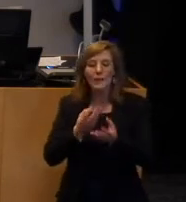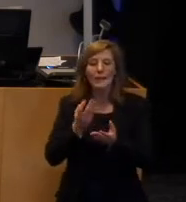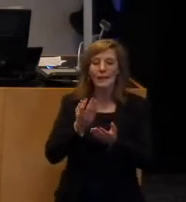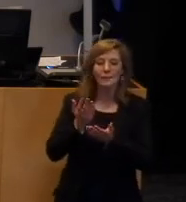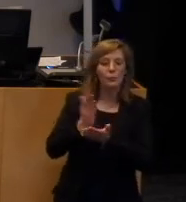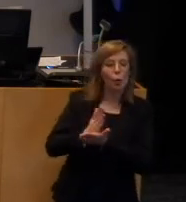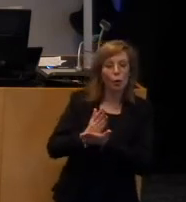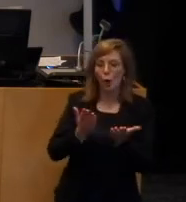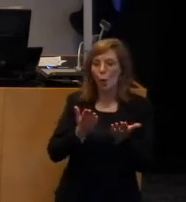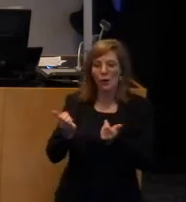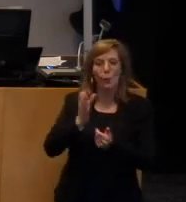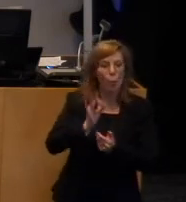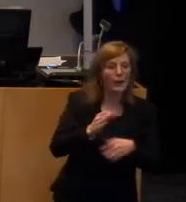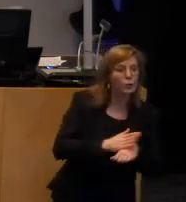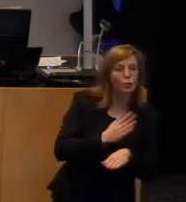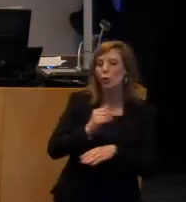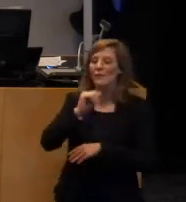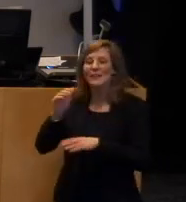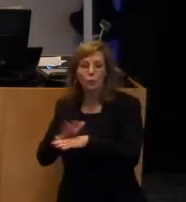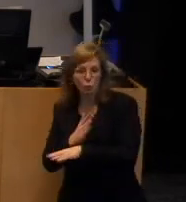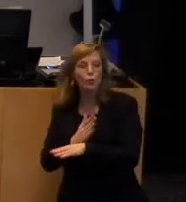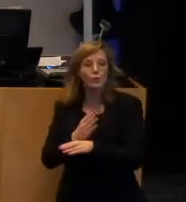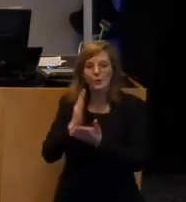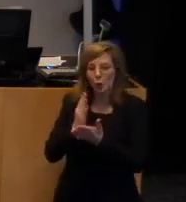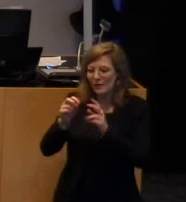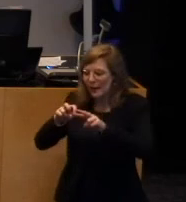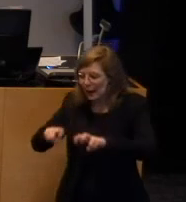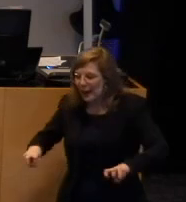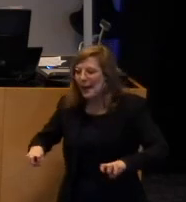led to a distinction between triggers and motivations